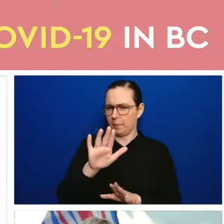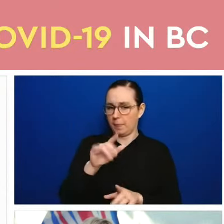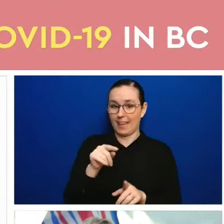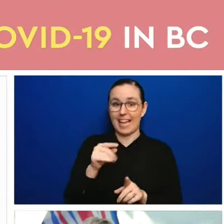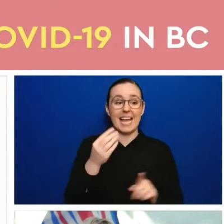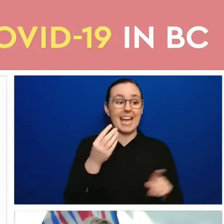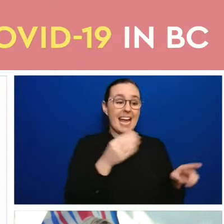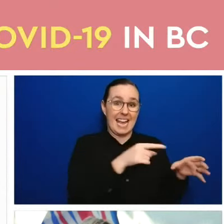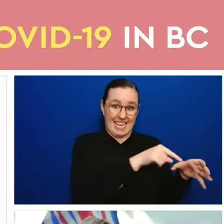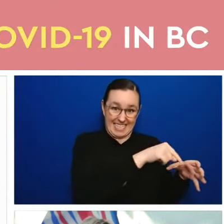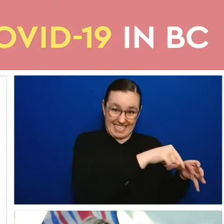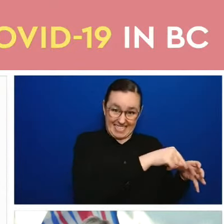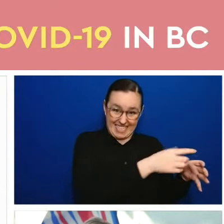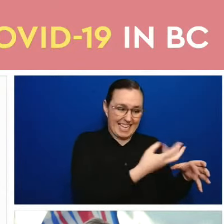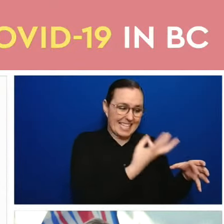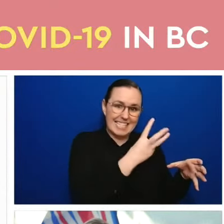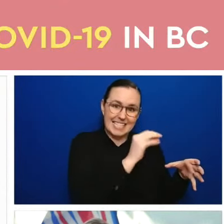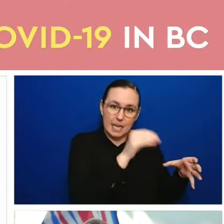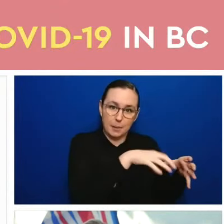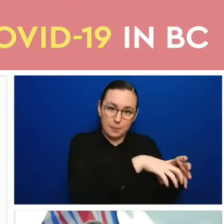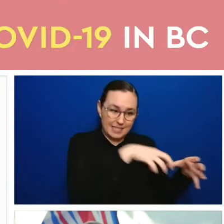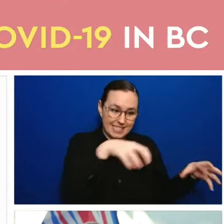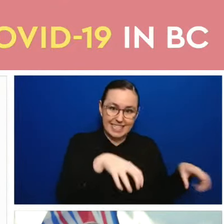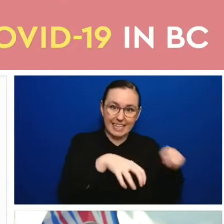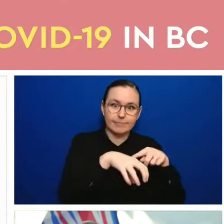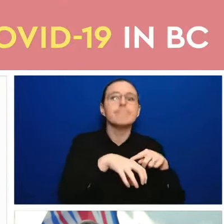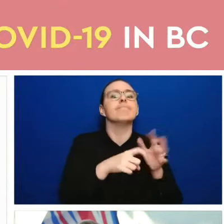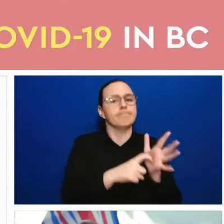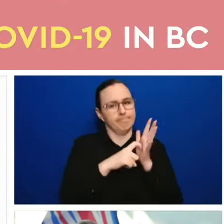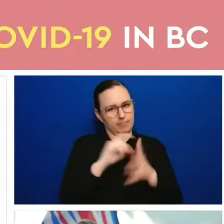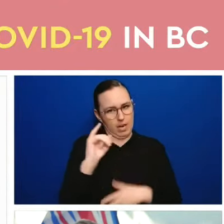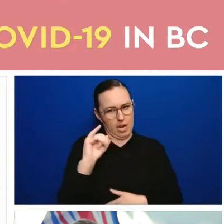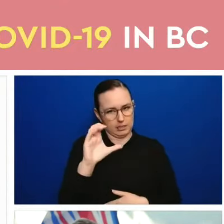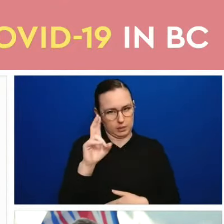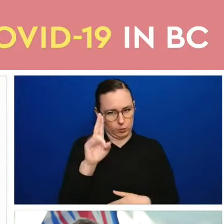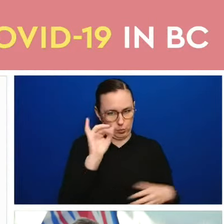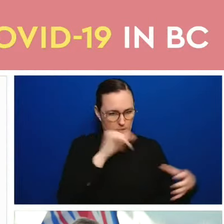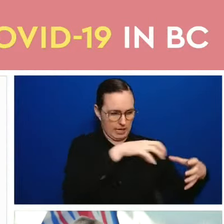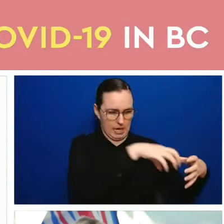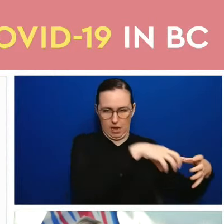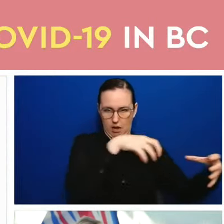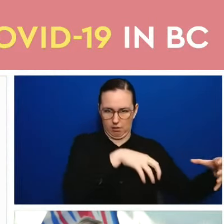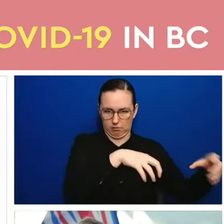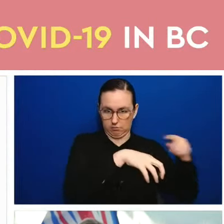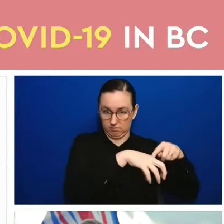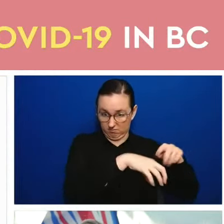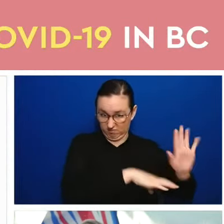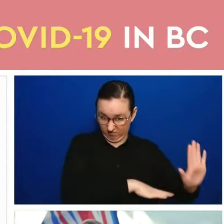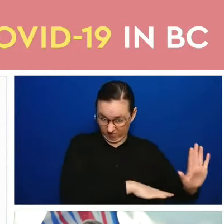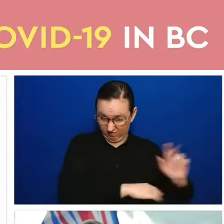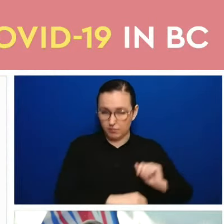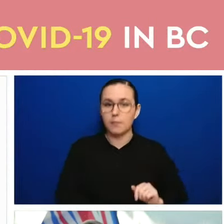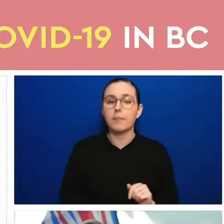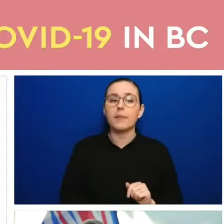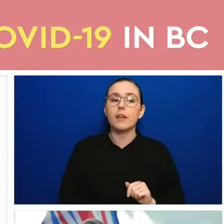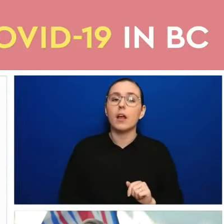And about 16% additionally required critical care.